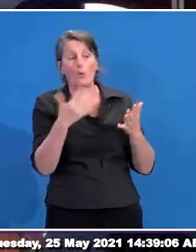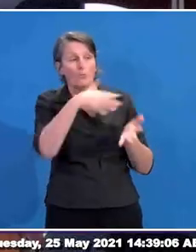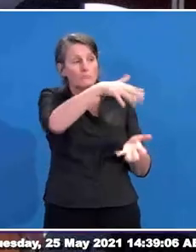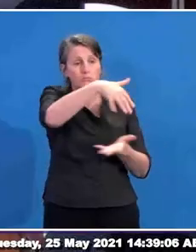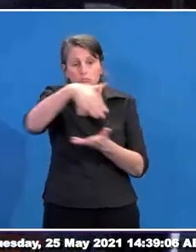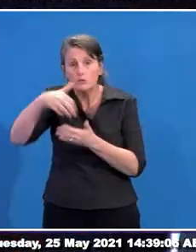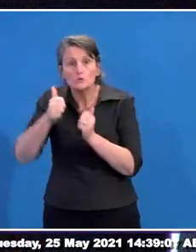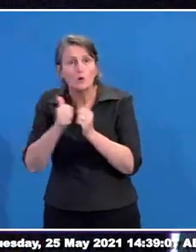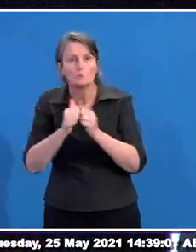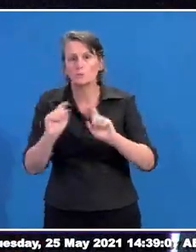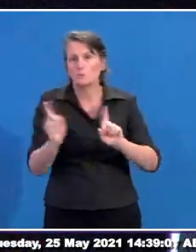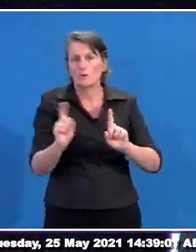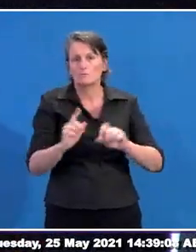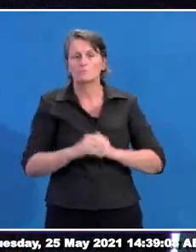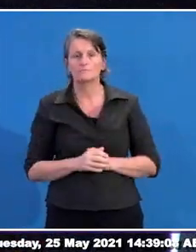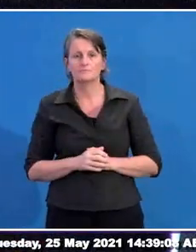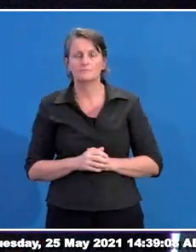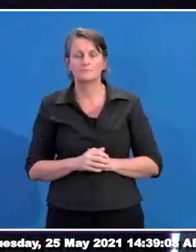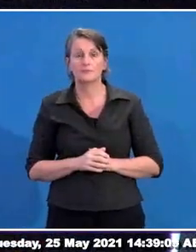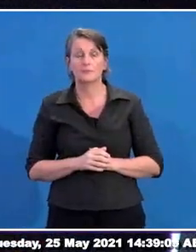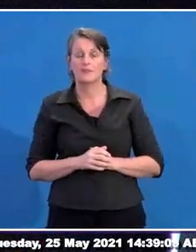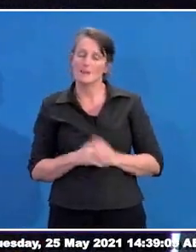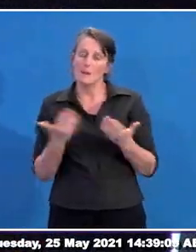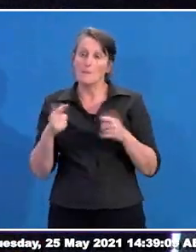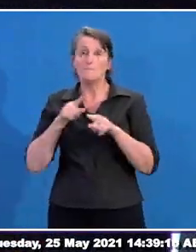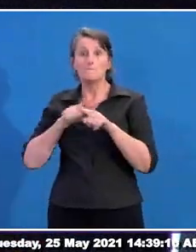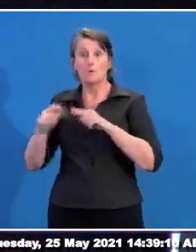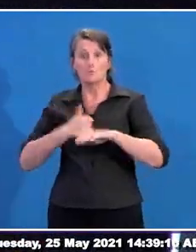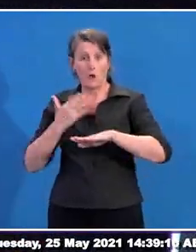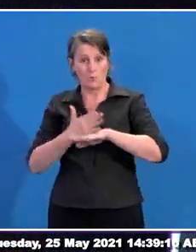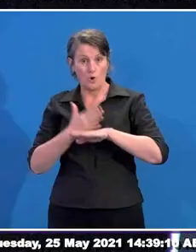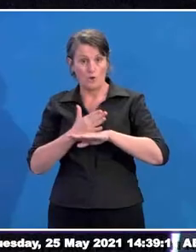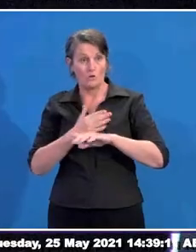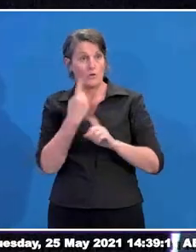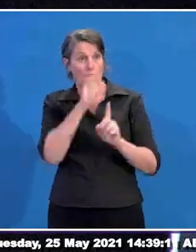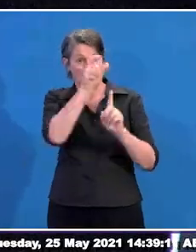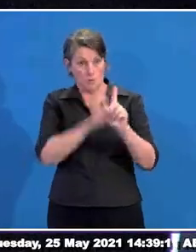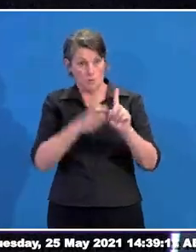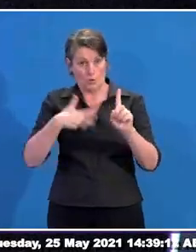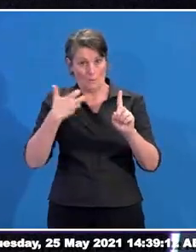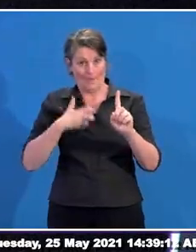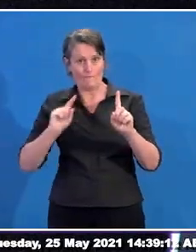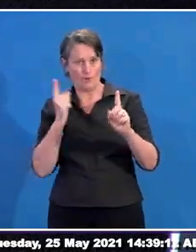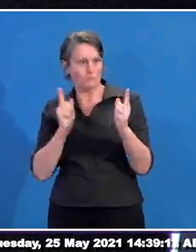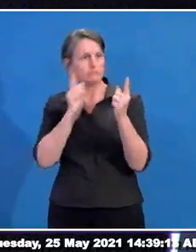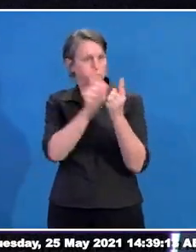I generally go to the complainant, verify their statement, the witnesses that they might put forward.